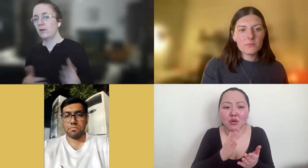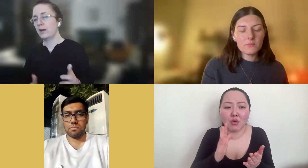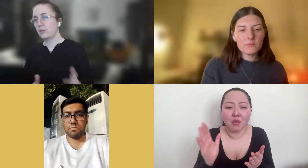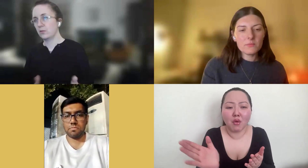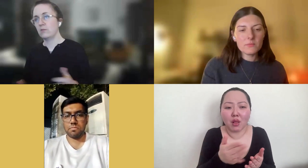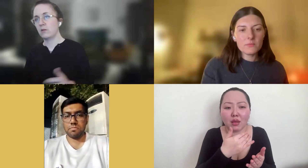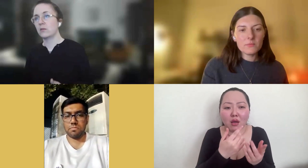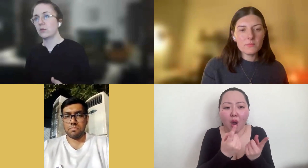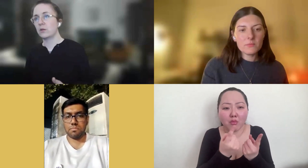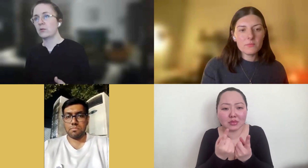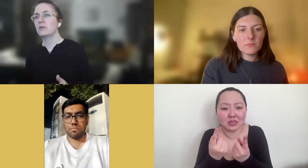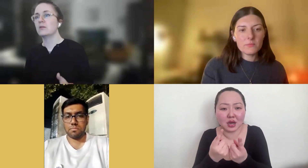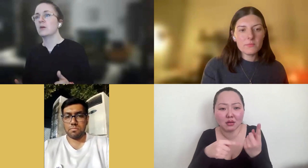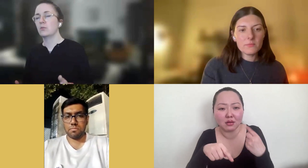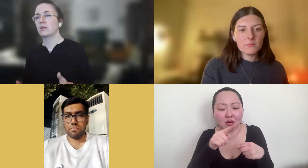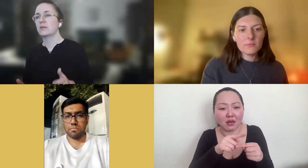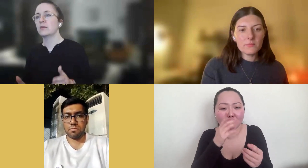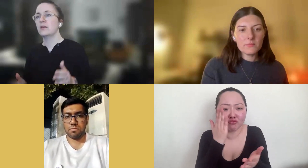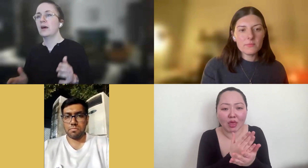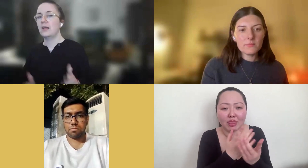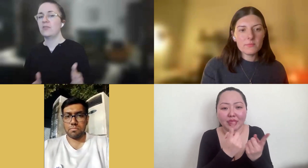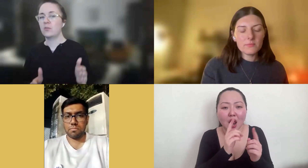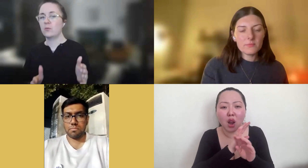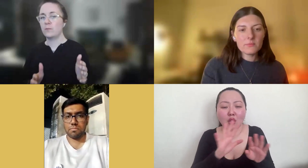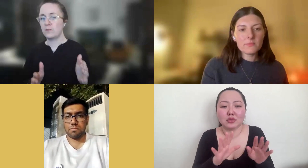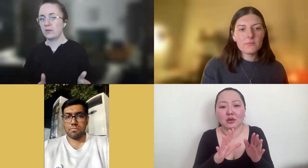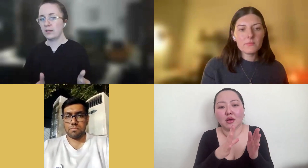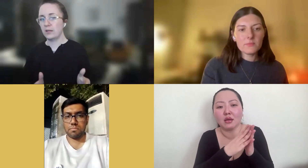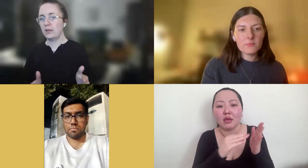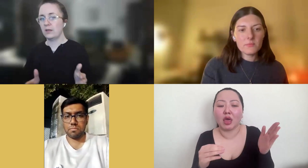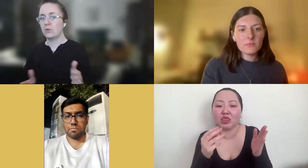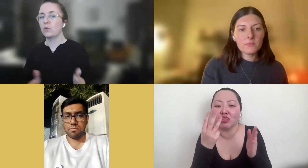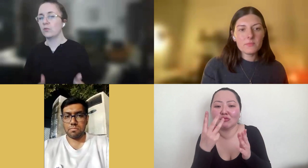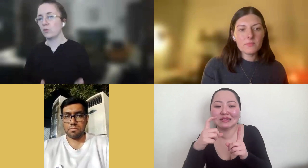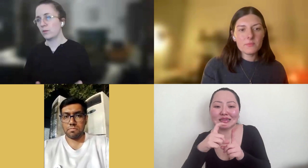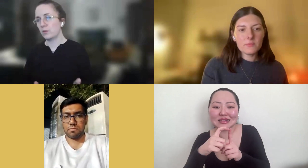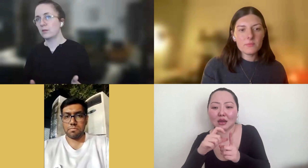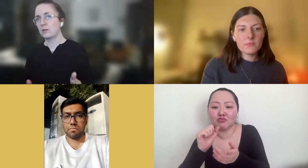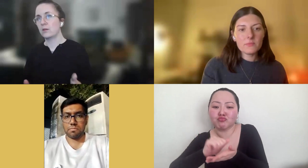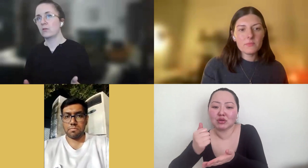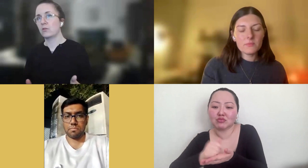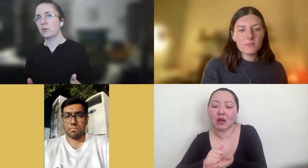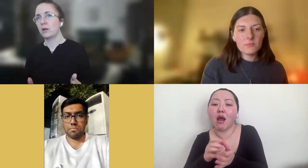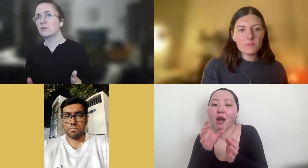are the actual thing rather than 3D objects unless it specifically comes forward with the curatorial